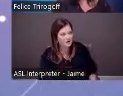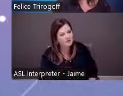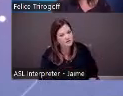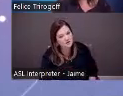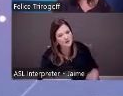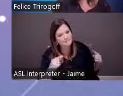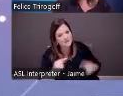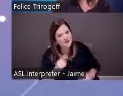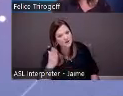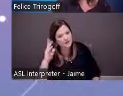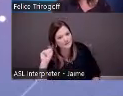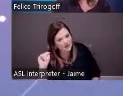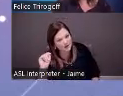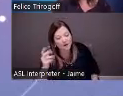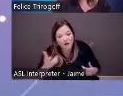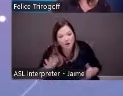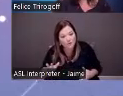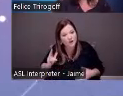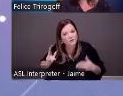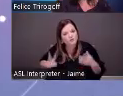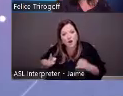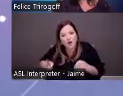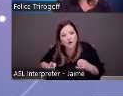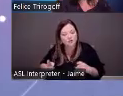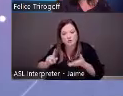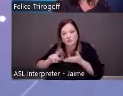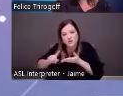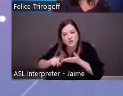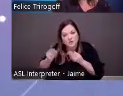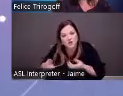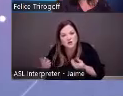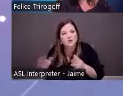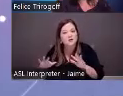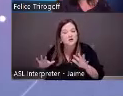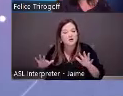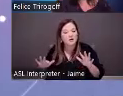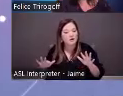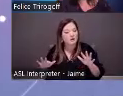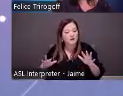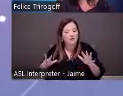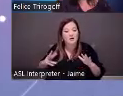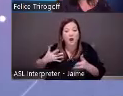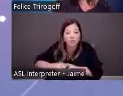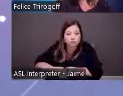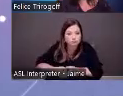We were already rushing to get the research out, and we kind of felt like we had to cram it in.